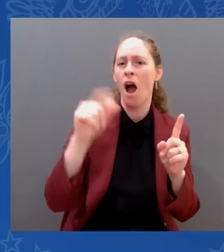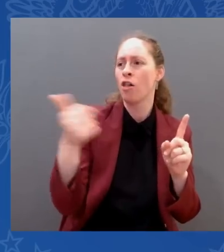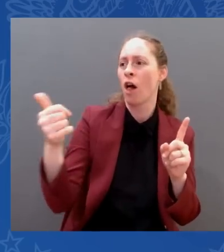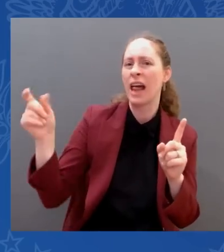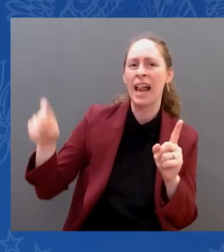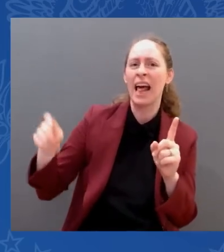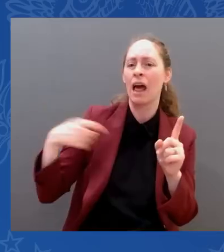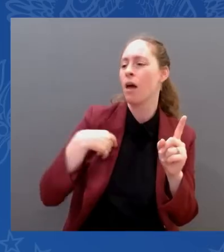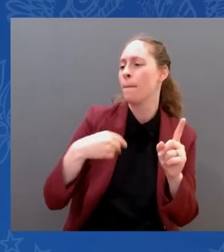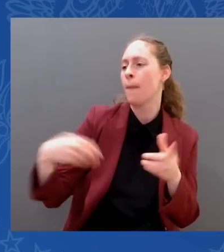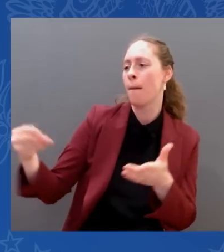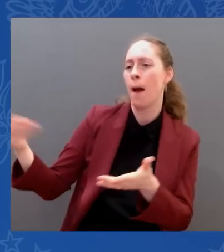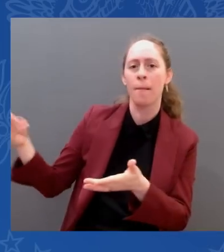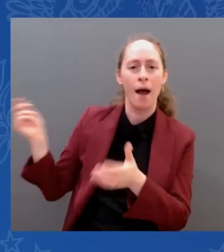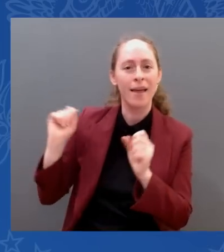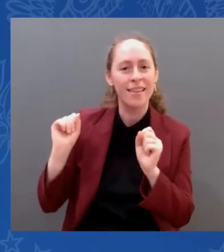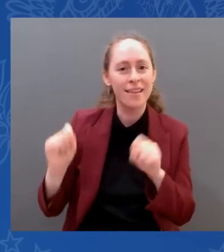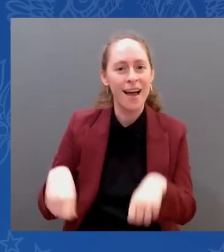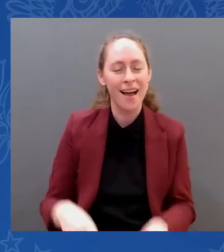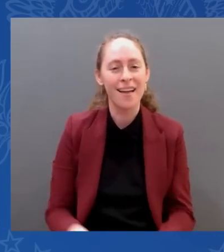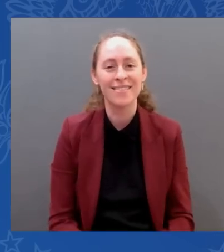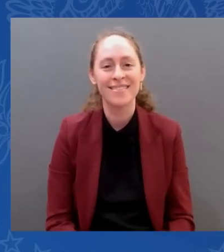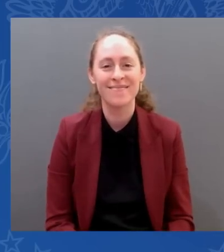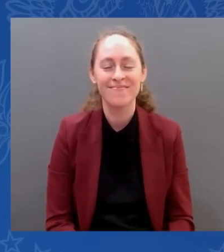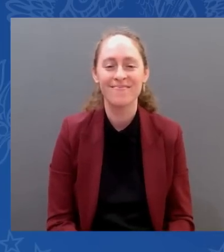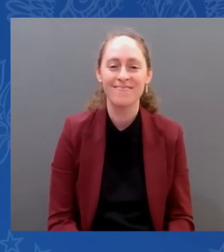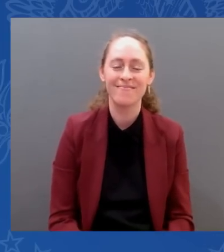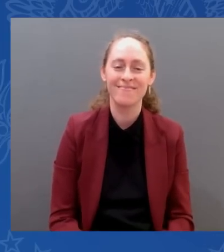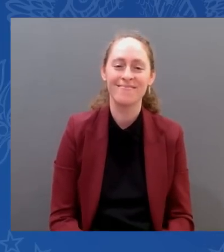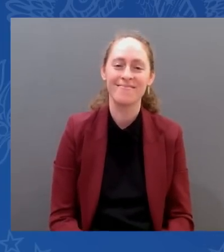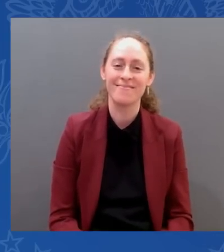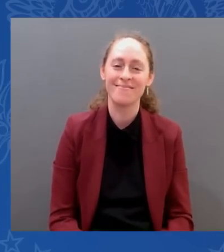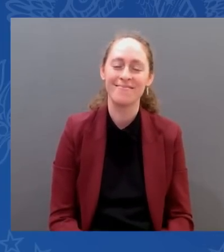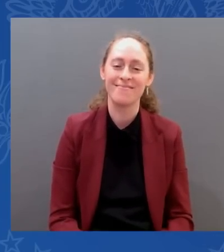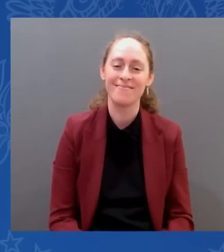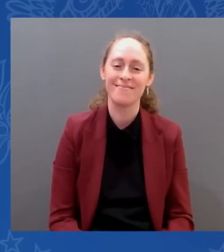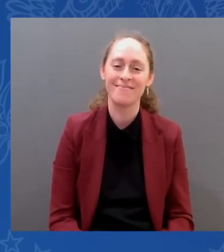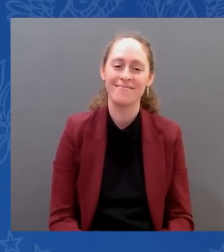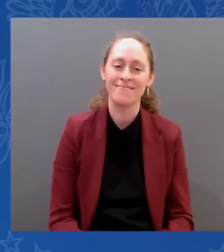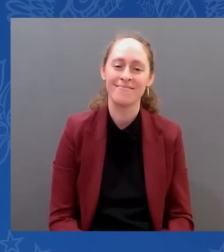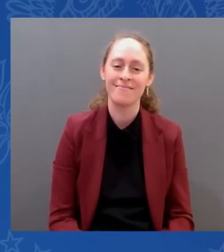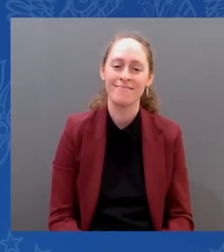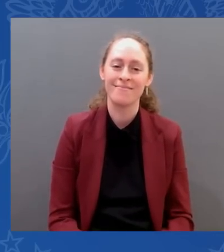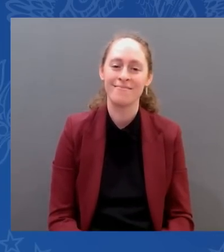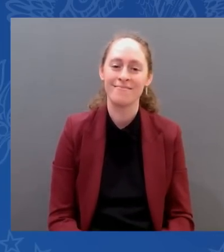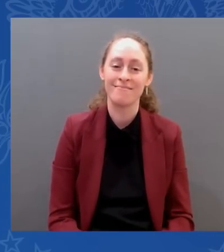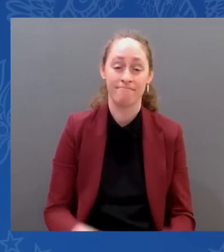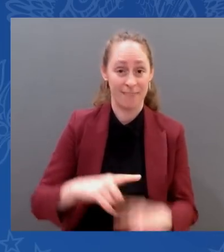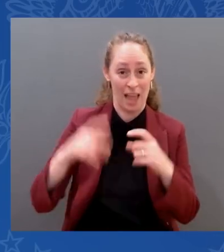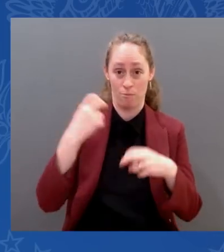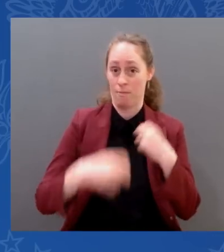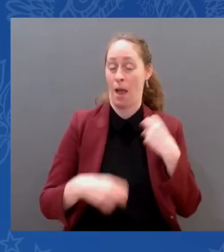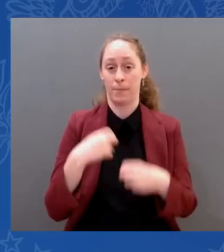led by Senator Rick Scott, have a different approach. And if you didn't write it down, you'd think I was making it up,